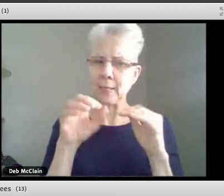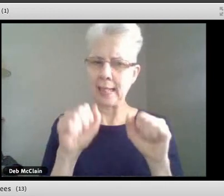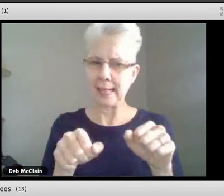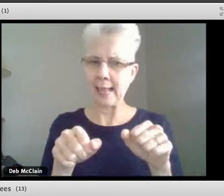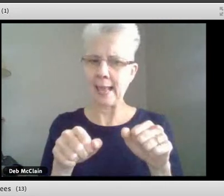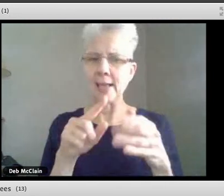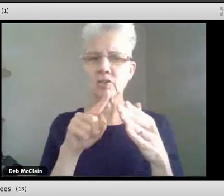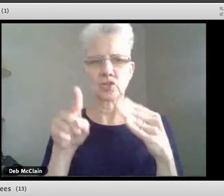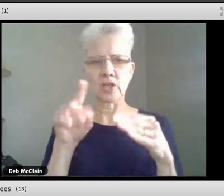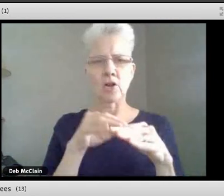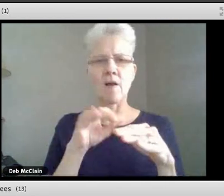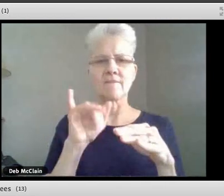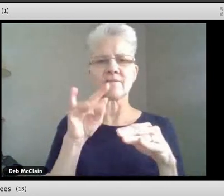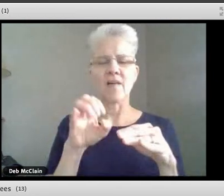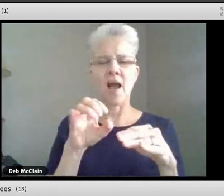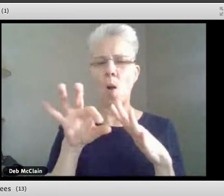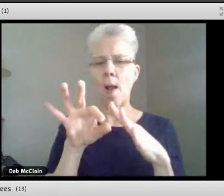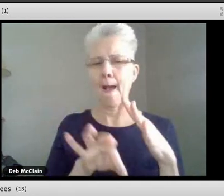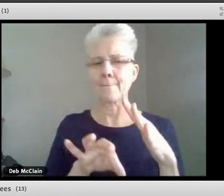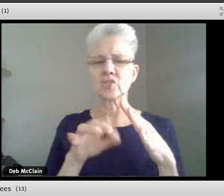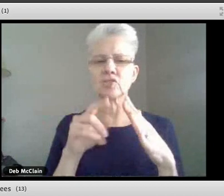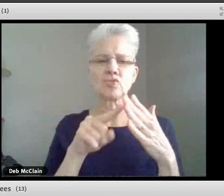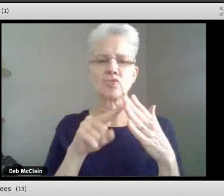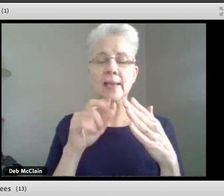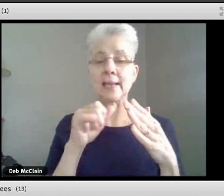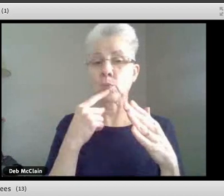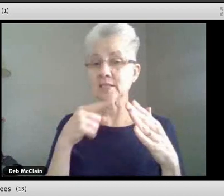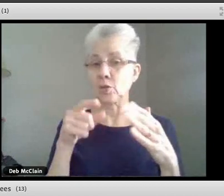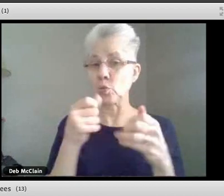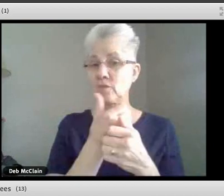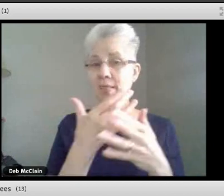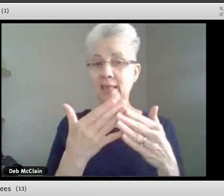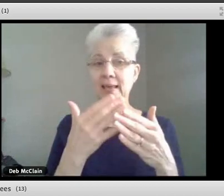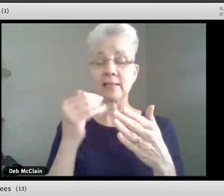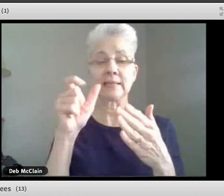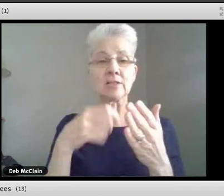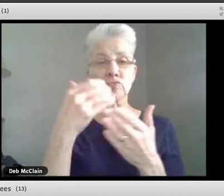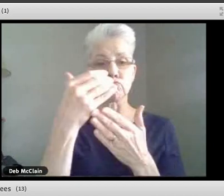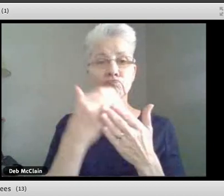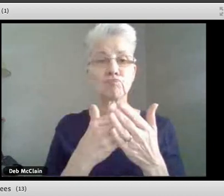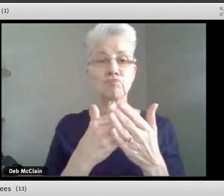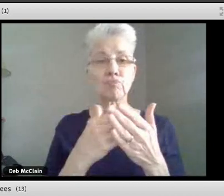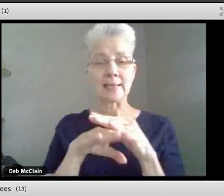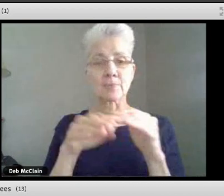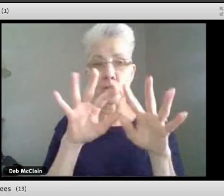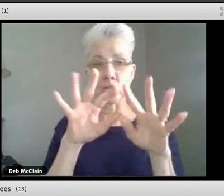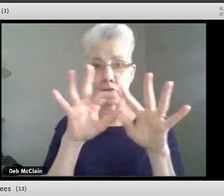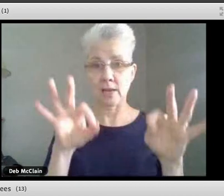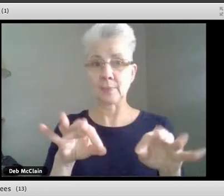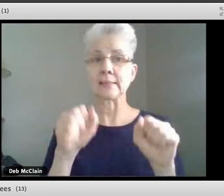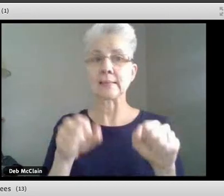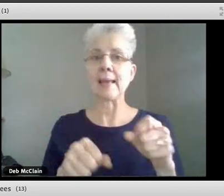that is inaccessible in your document, and then once you do that, if you want to make it into a PDF